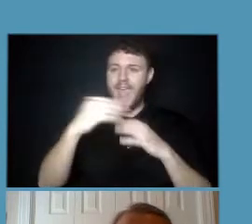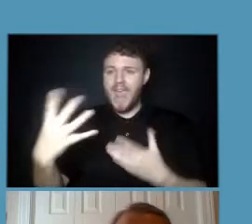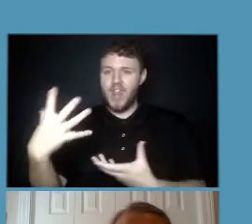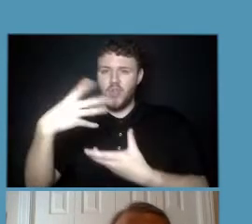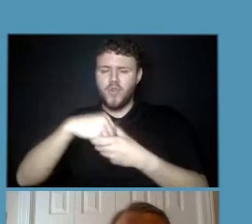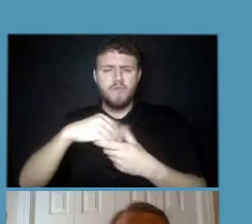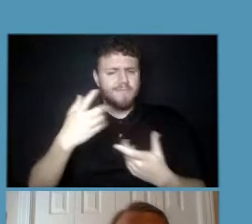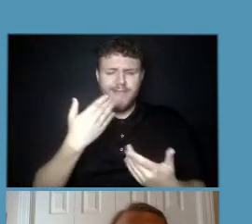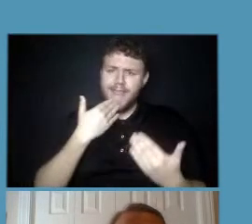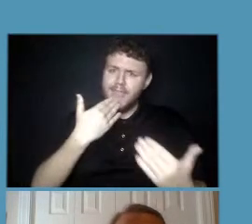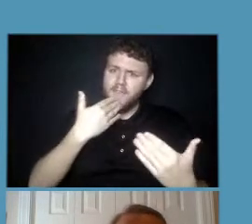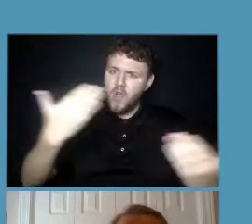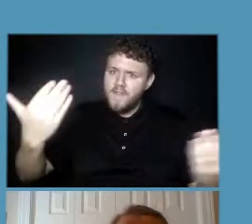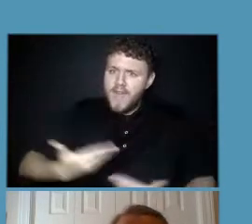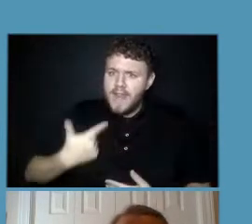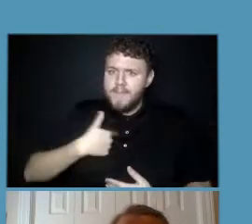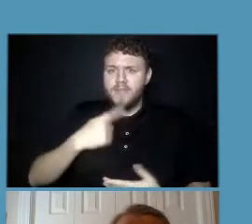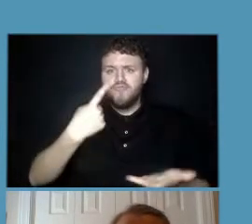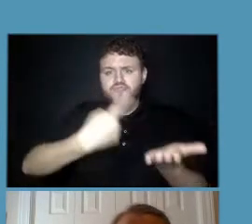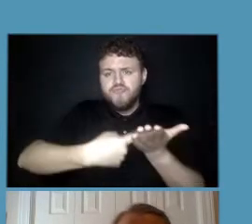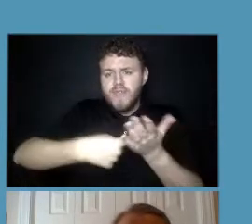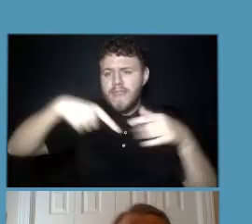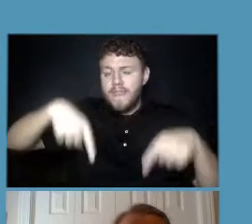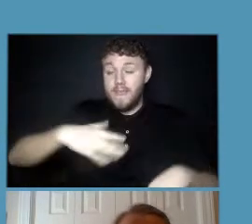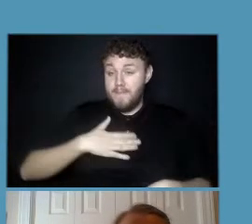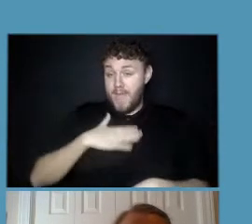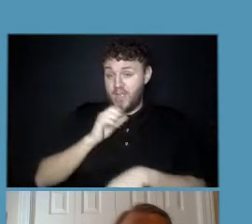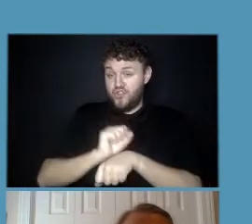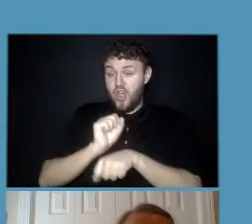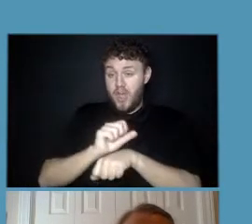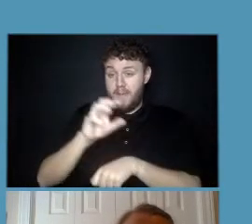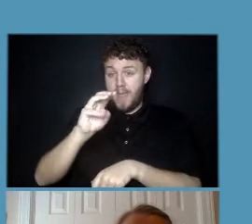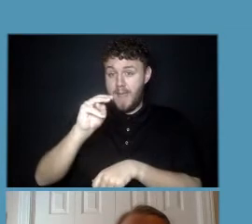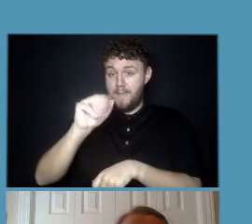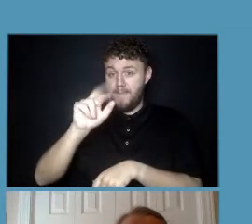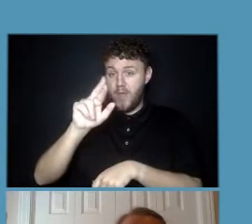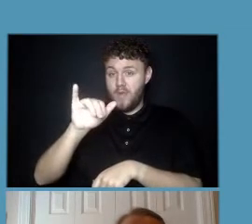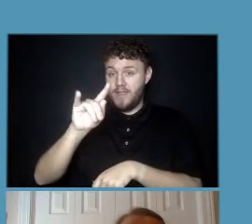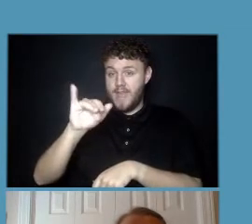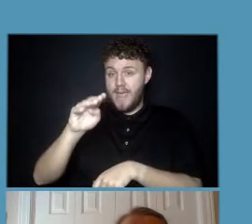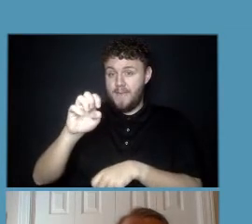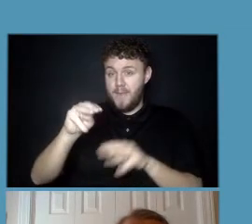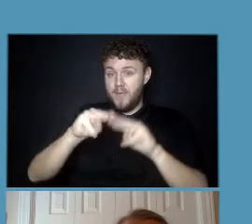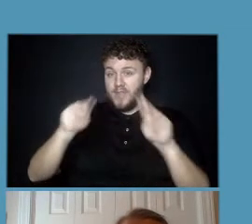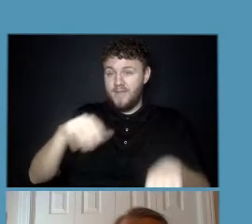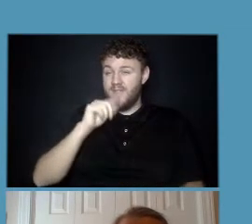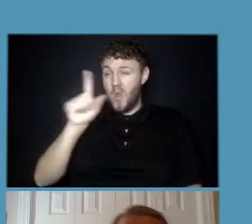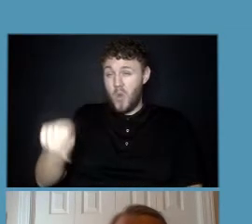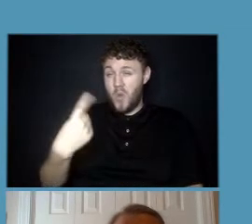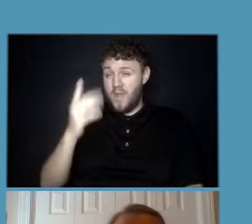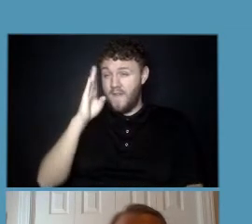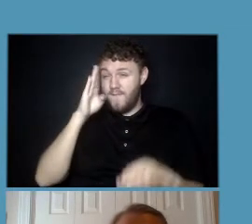about this. My job at the Maritime Museum is not one that focuses on accessibility,